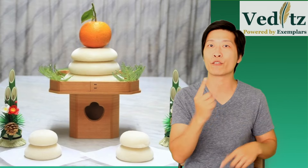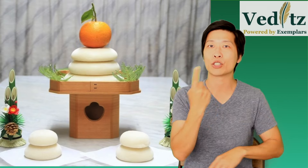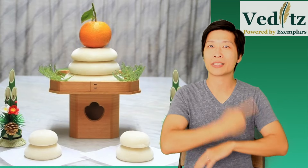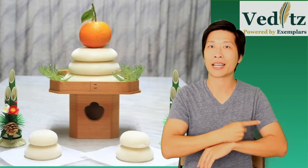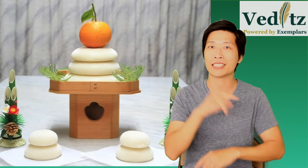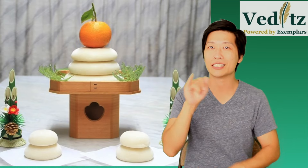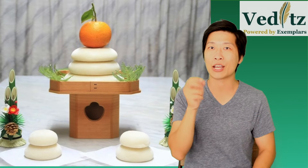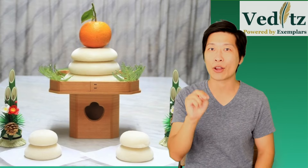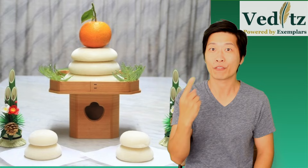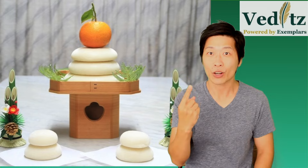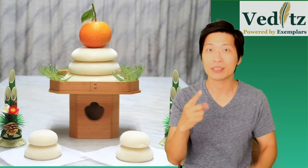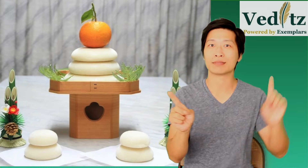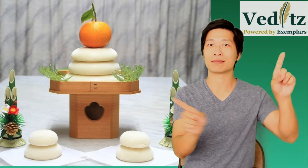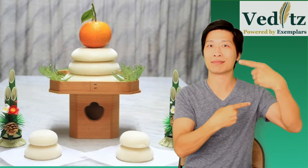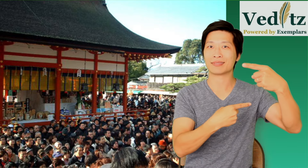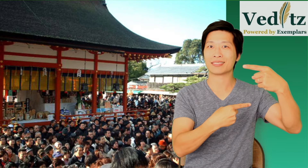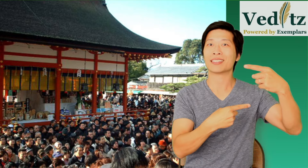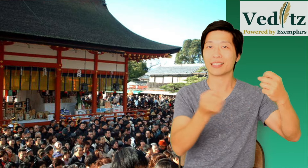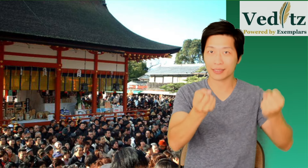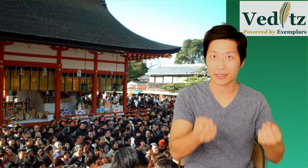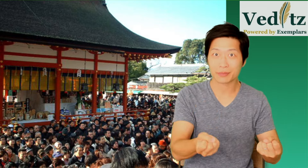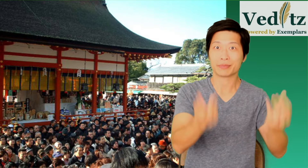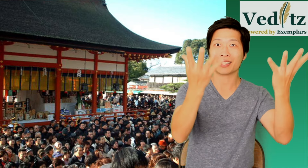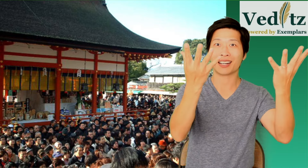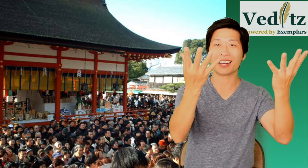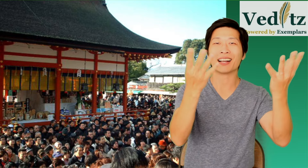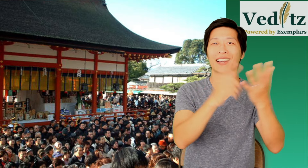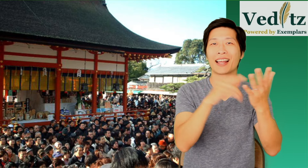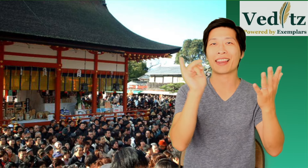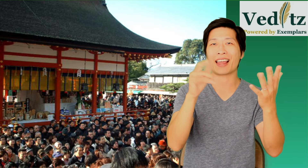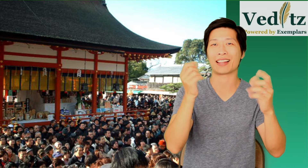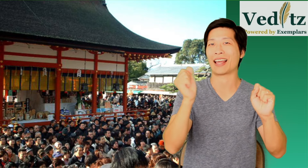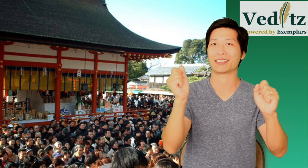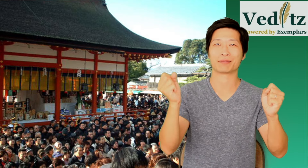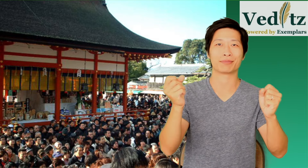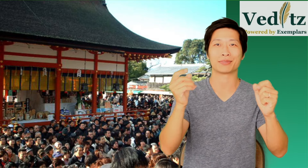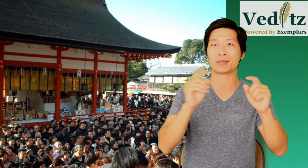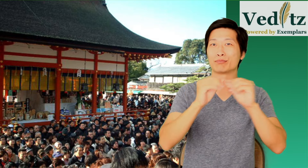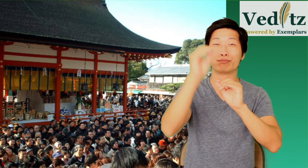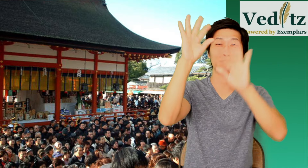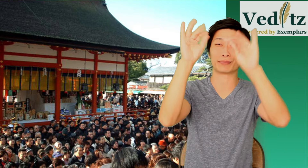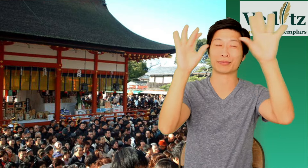"January 1st" that is this celebration fireworks... But you know what's funny